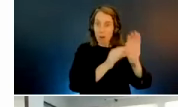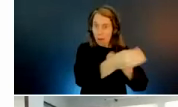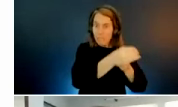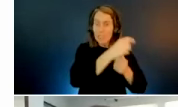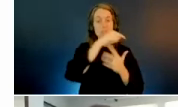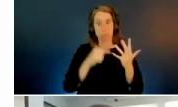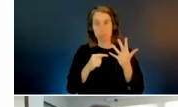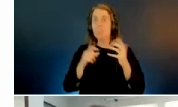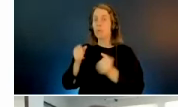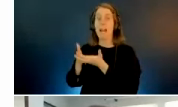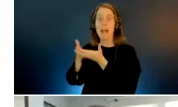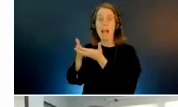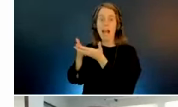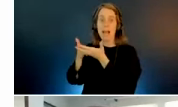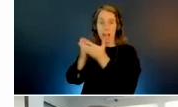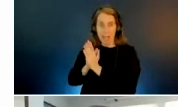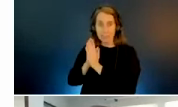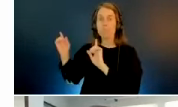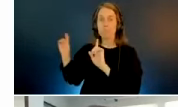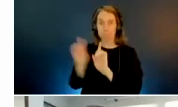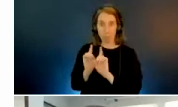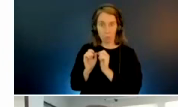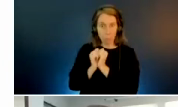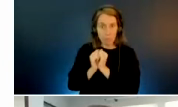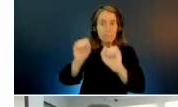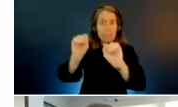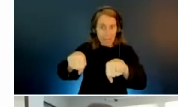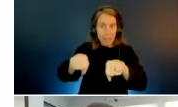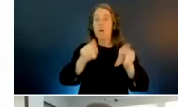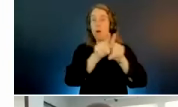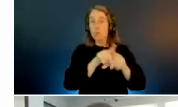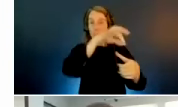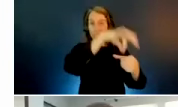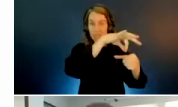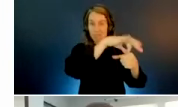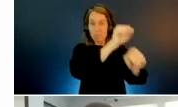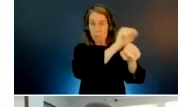but you do have to ask um you do have to say you know um can i have some headphones or can